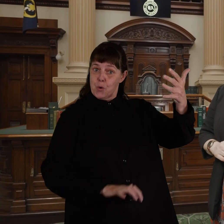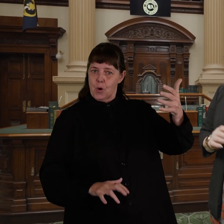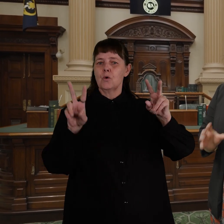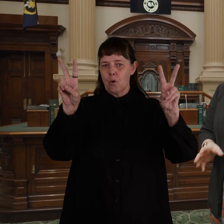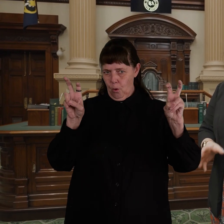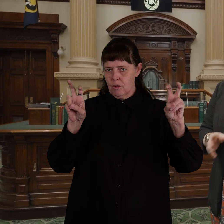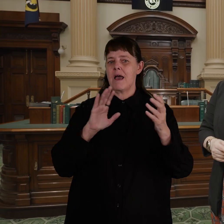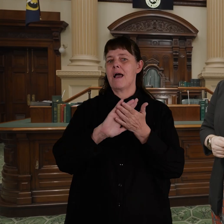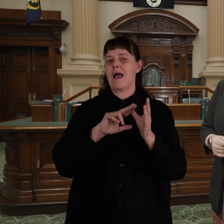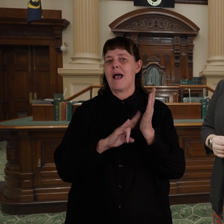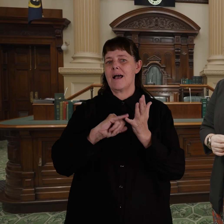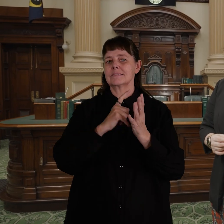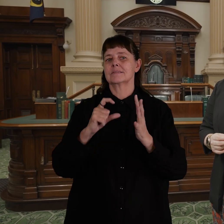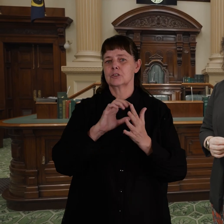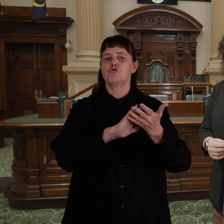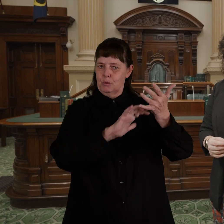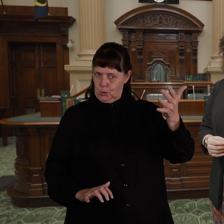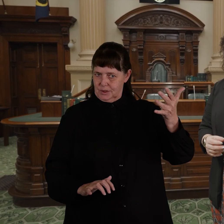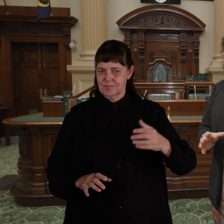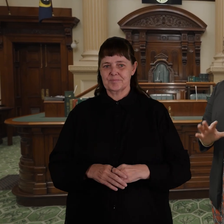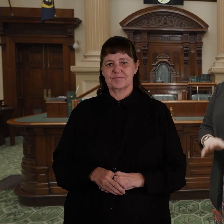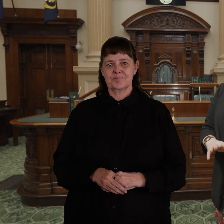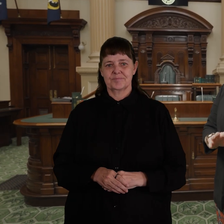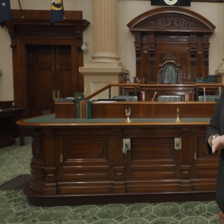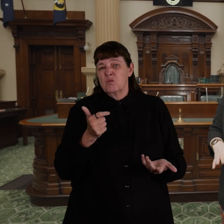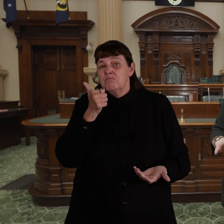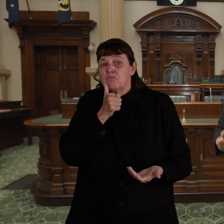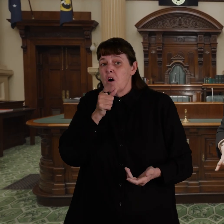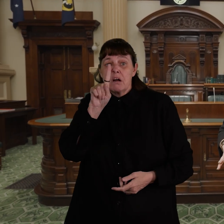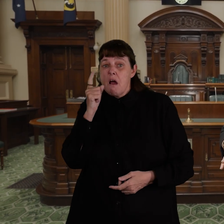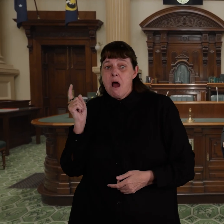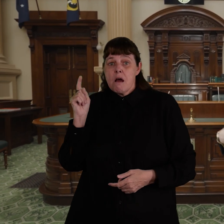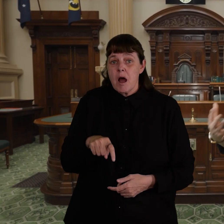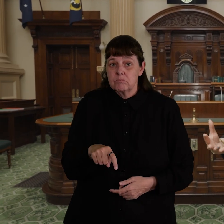that's being said in the Parliament. If you can't come in and watch it live in person,